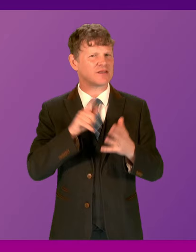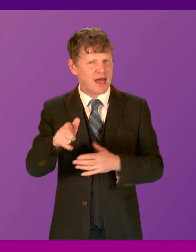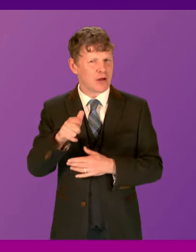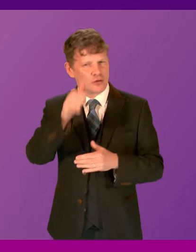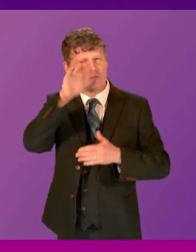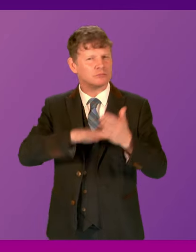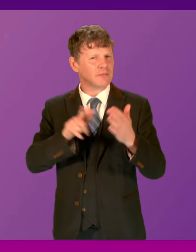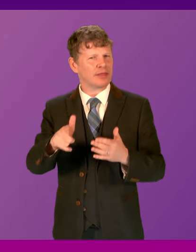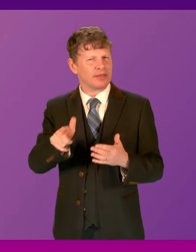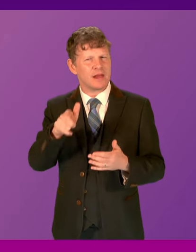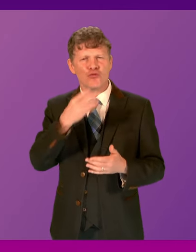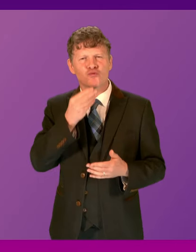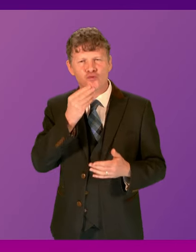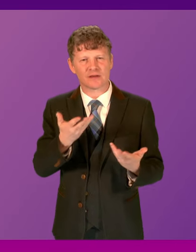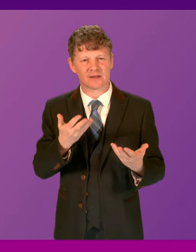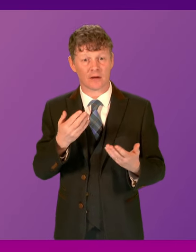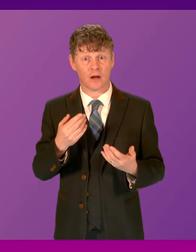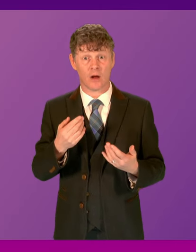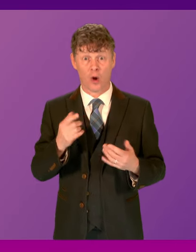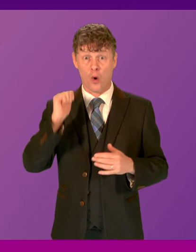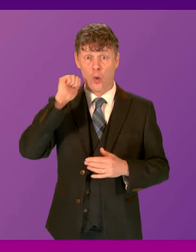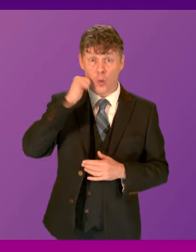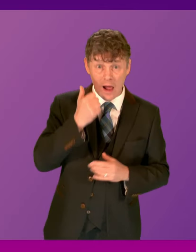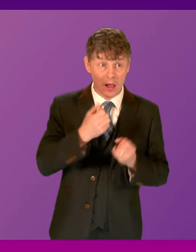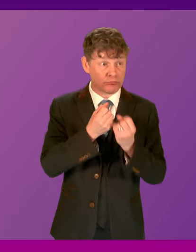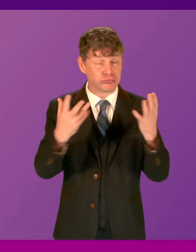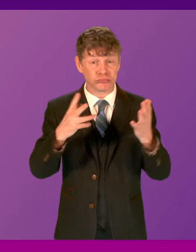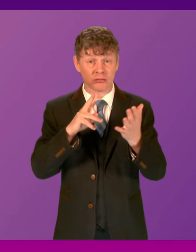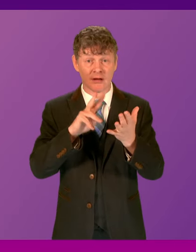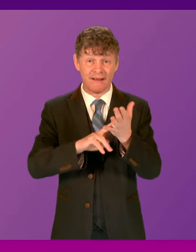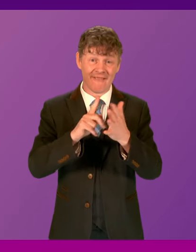I cannot say whether there will be vexatious complaints—that will, of course,